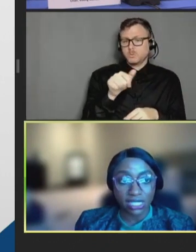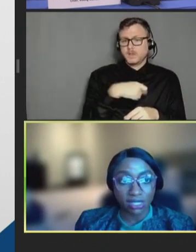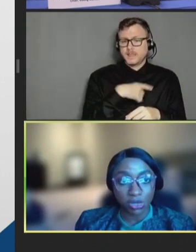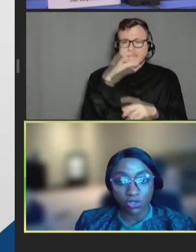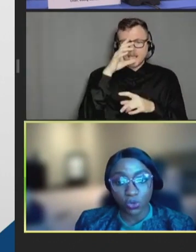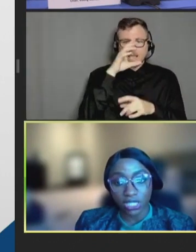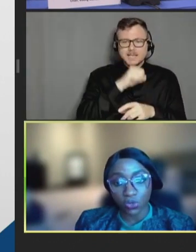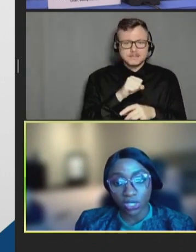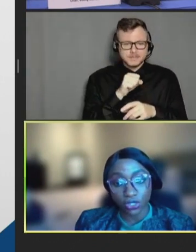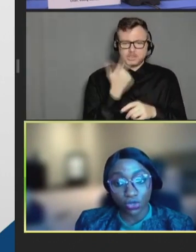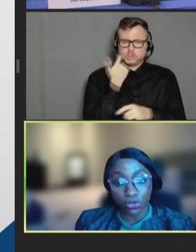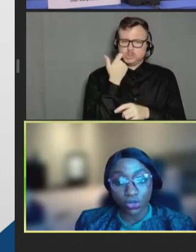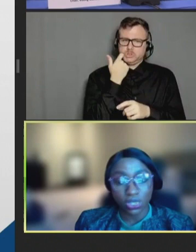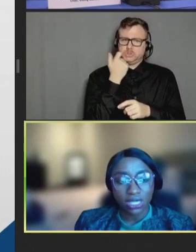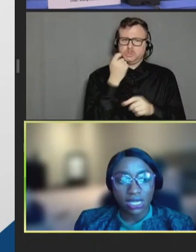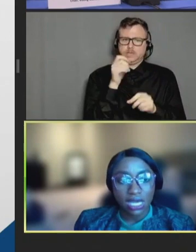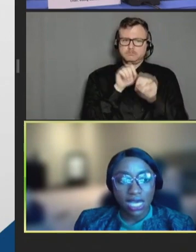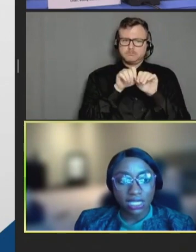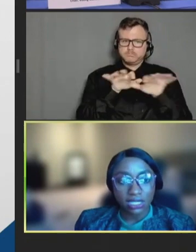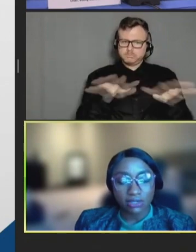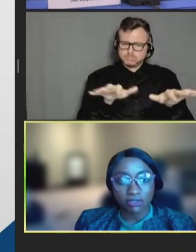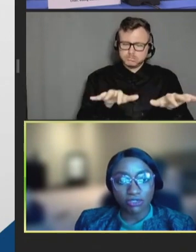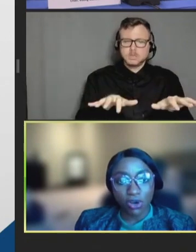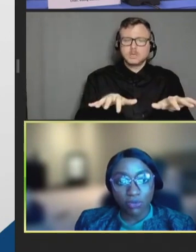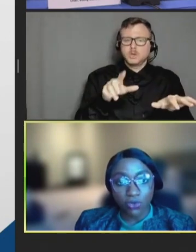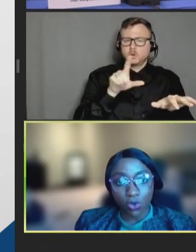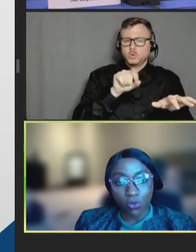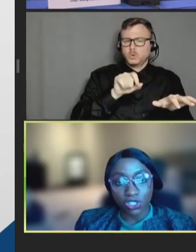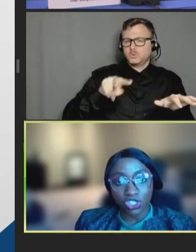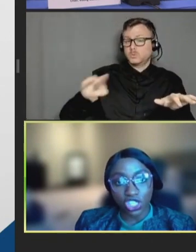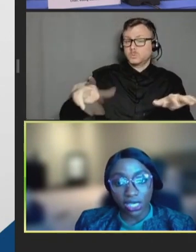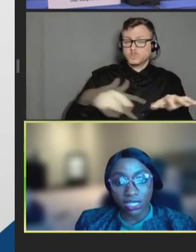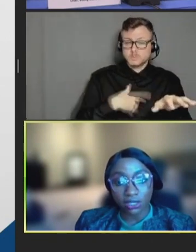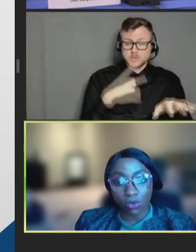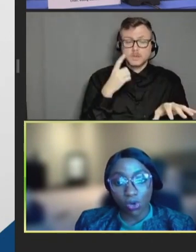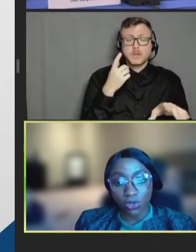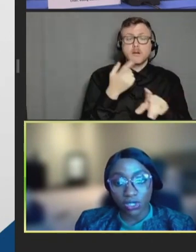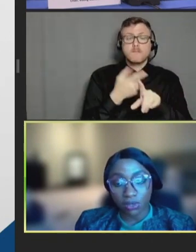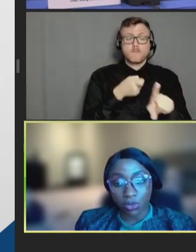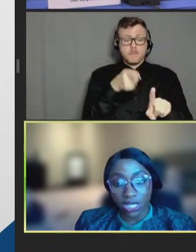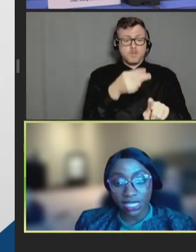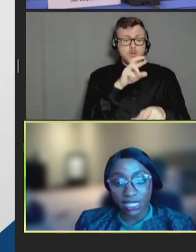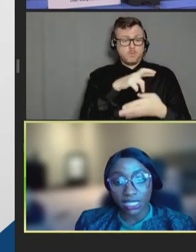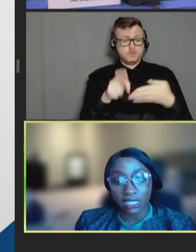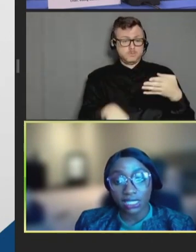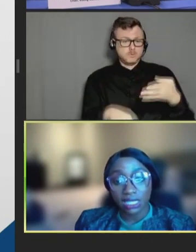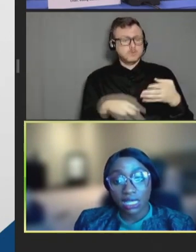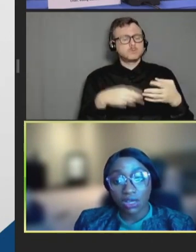released in the middle of 2022. And from what was shared or what was spotlighted,